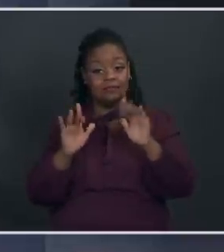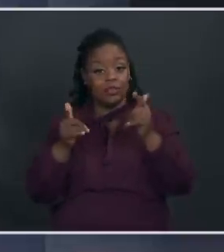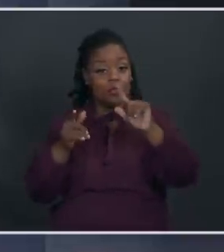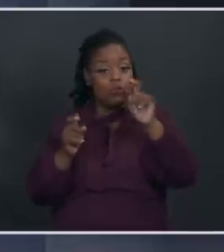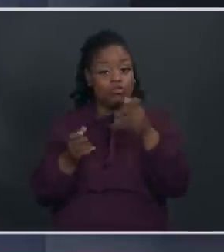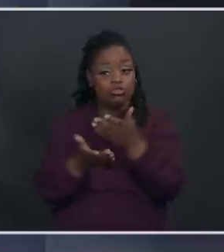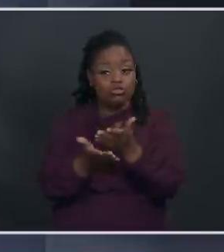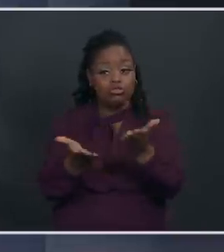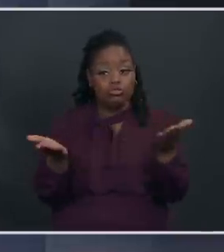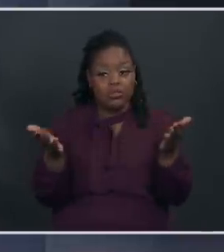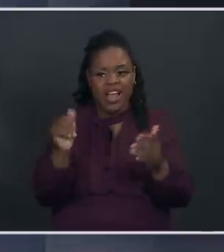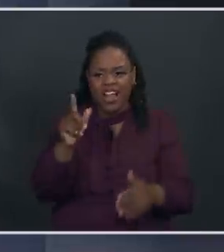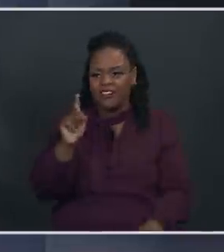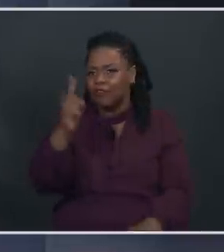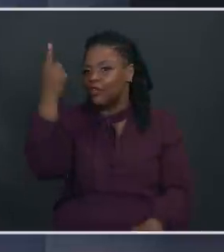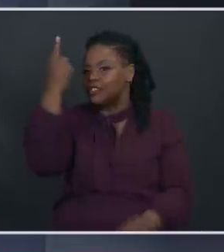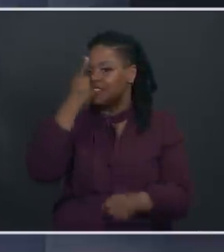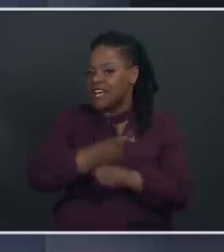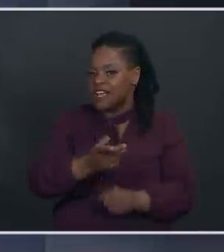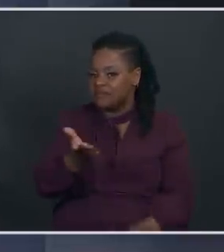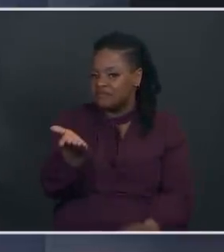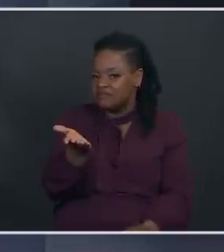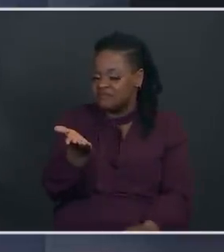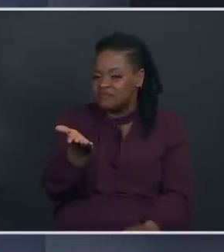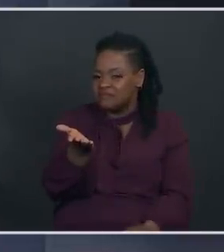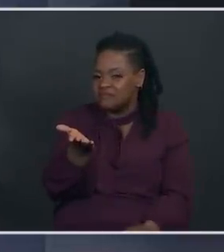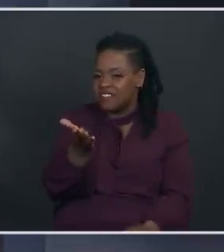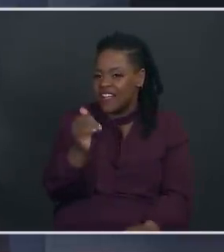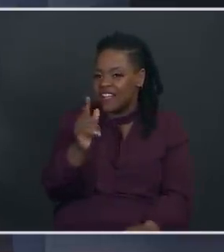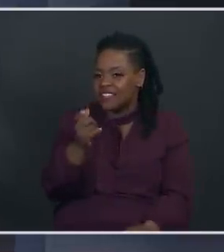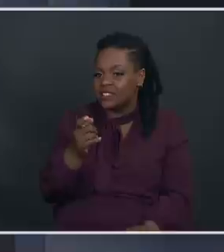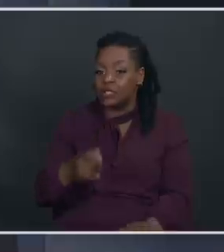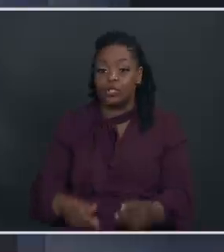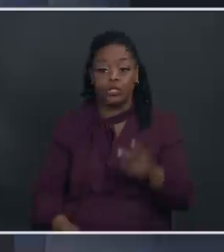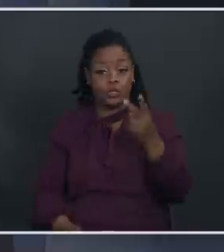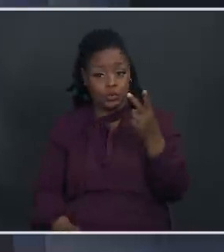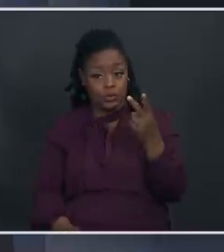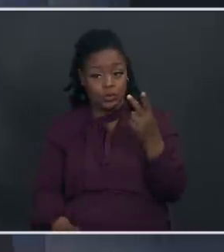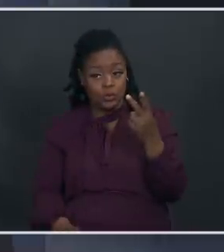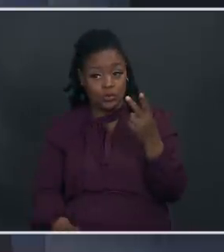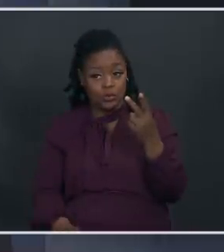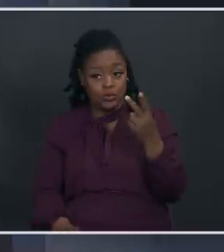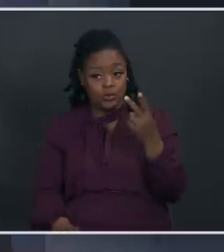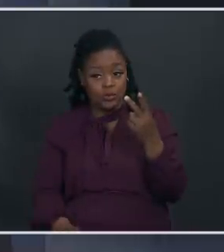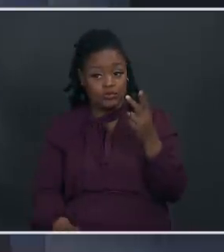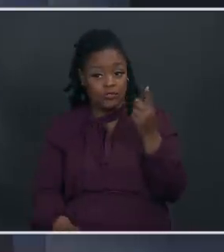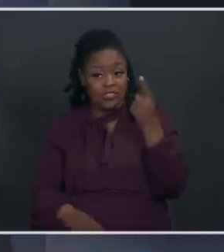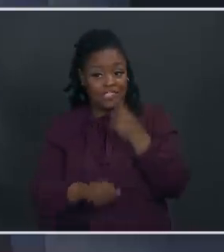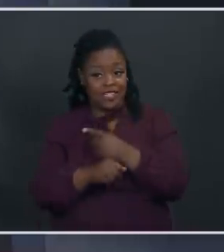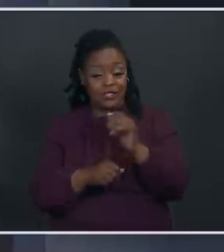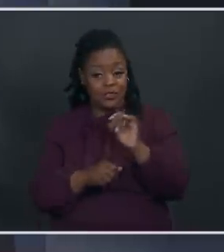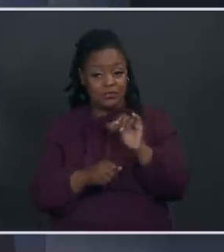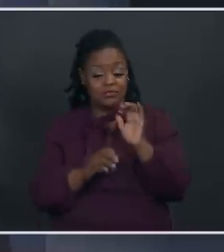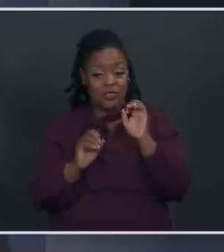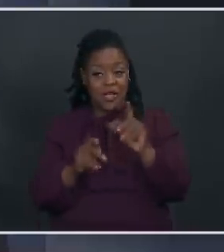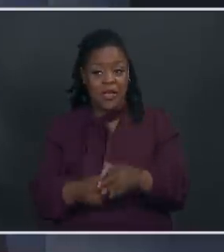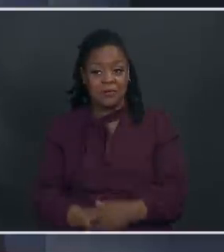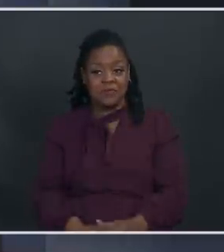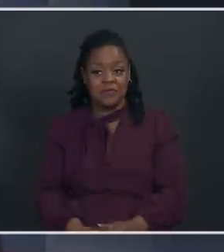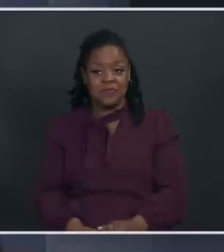The Press: Thank you. Ms. Psaki: And Alex's first day. Two Alexs' first days. The Press: It's good to be here. Ms. Psaki: There's an initiation afterward that the press corps will conduct. The Press: Hazing? I'm ready for it.